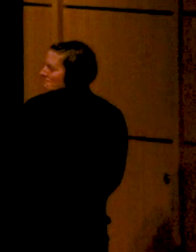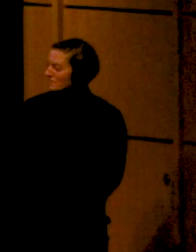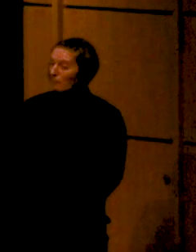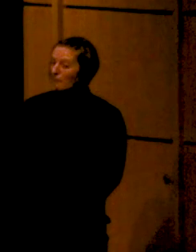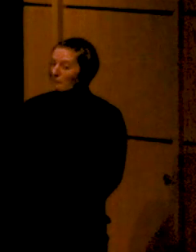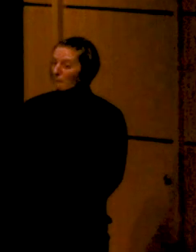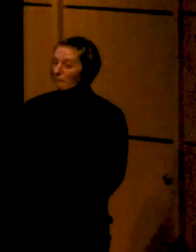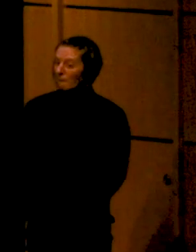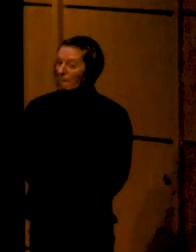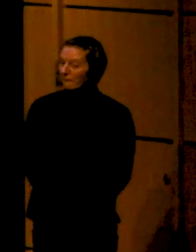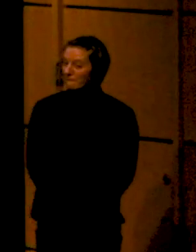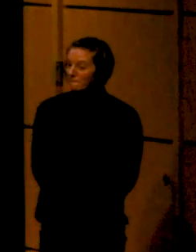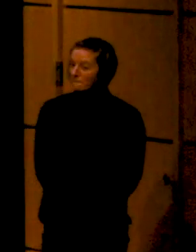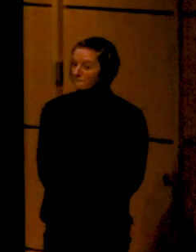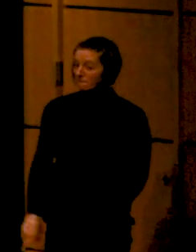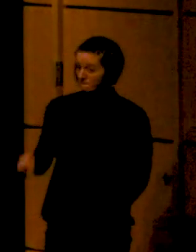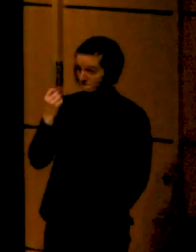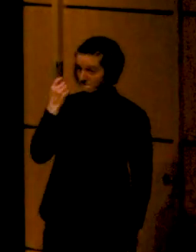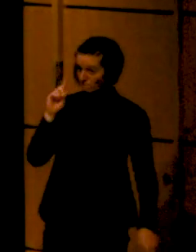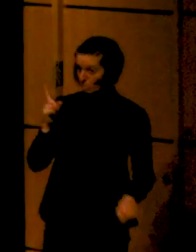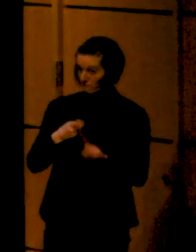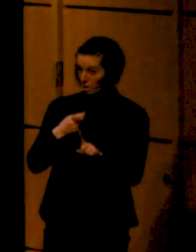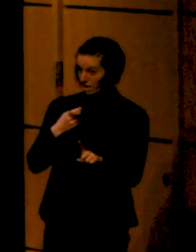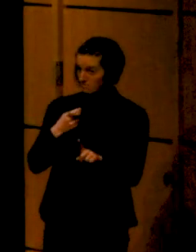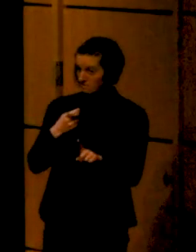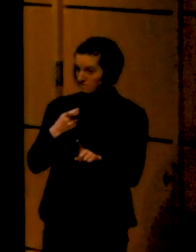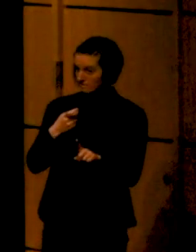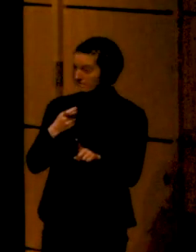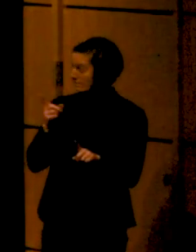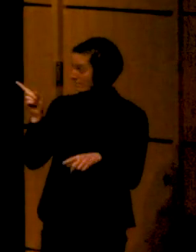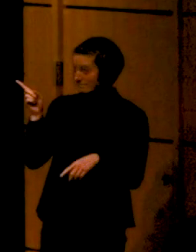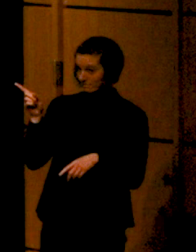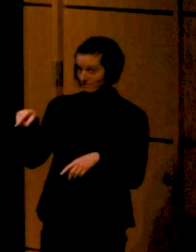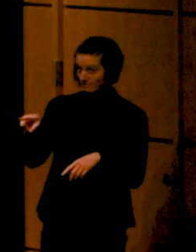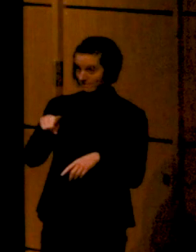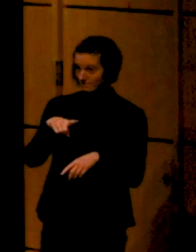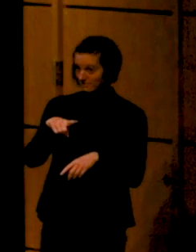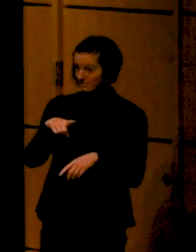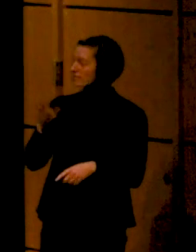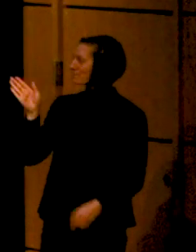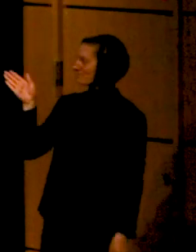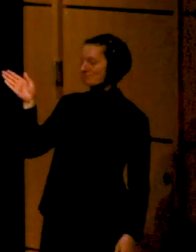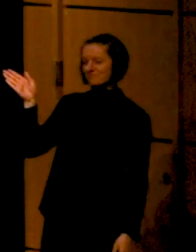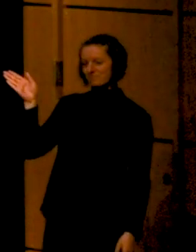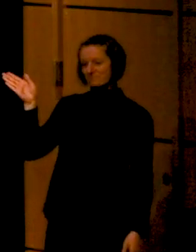Do any of you get the source?